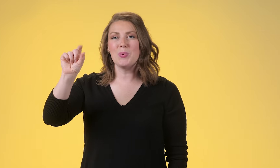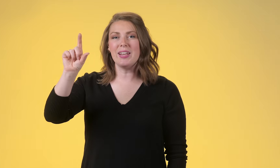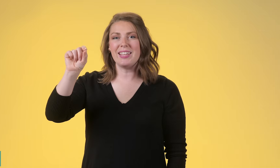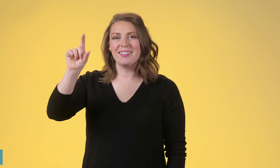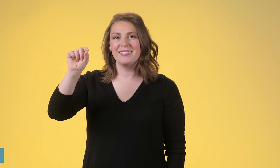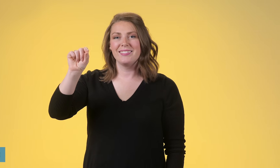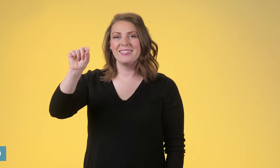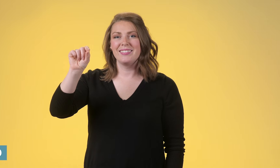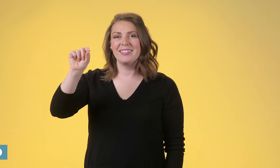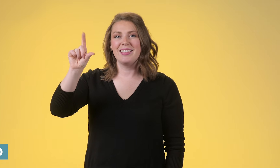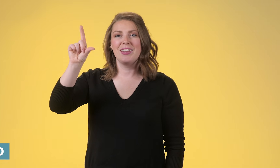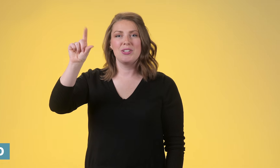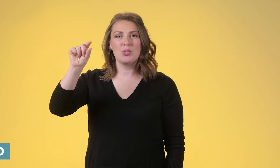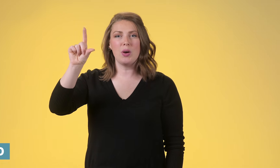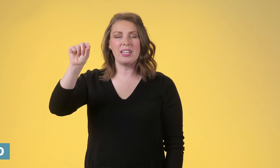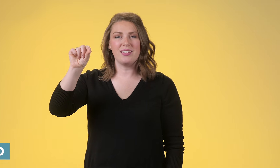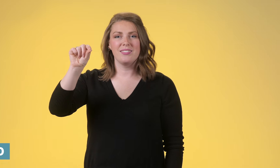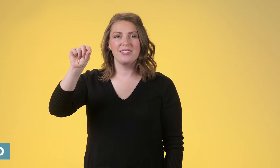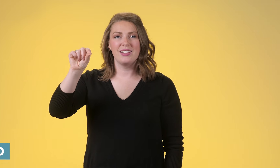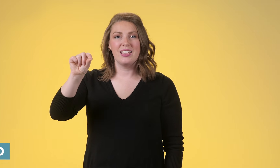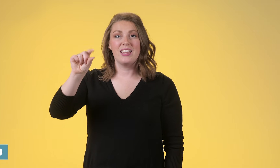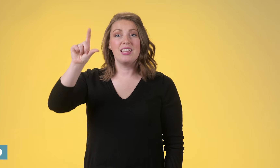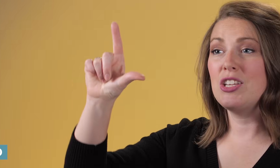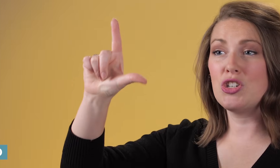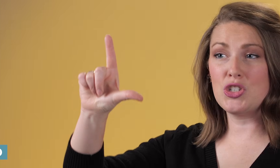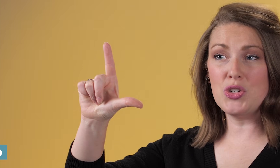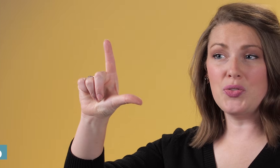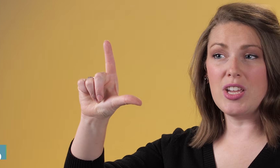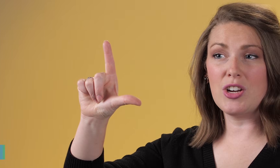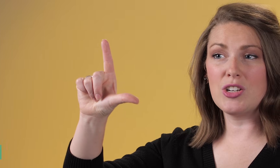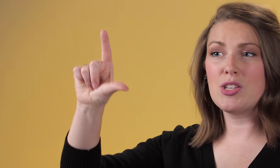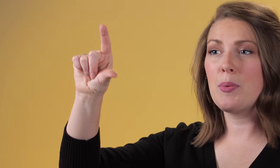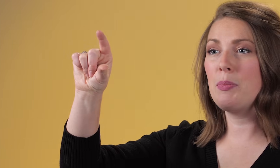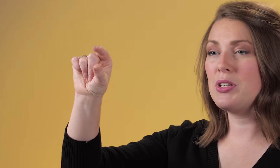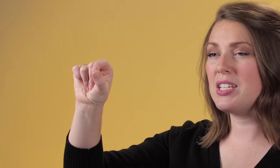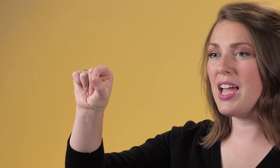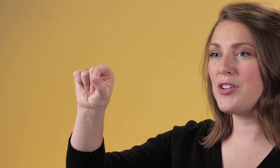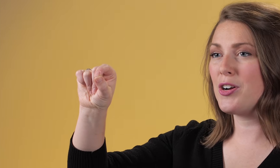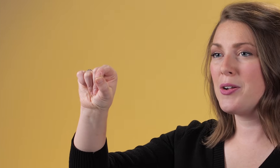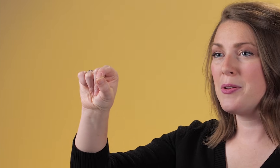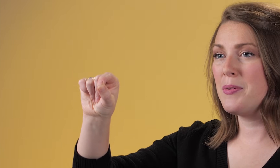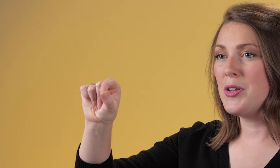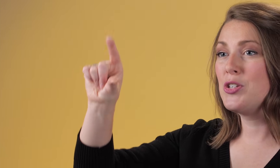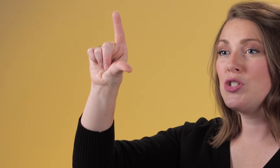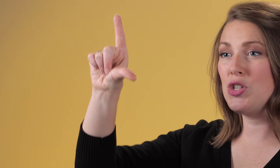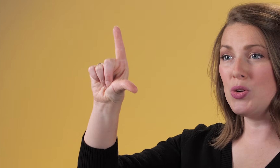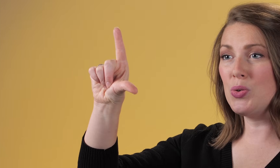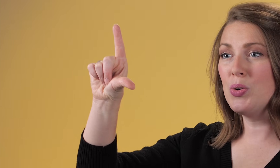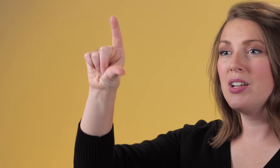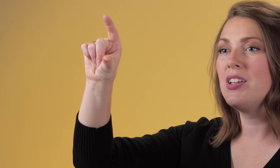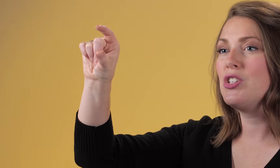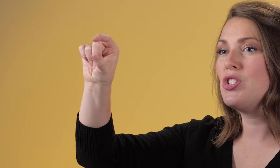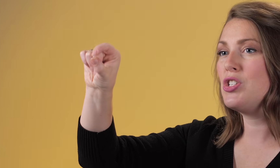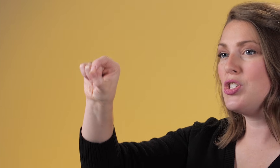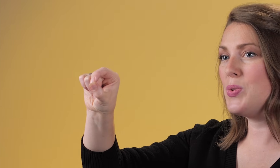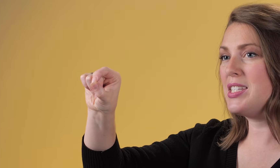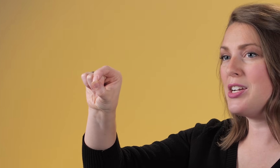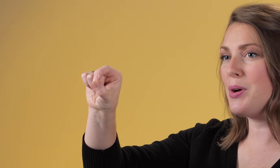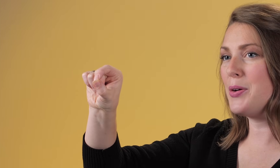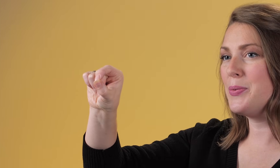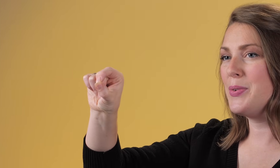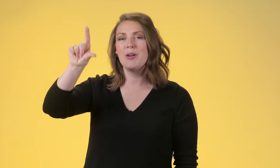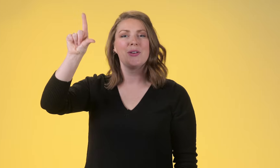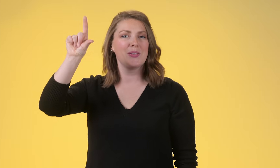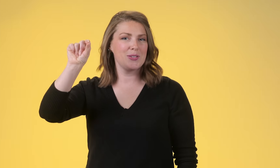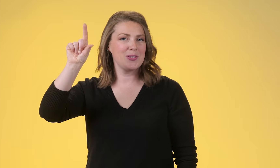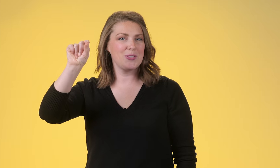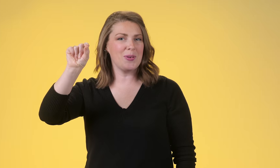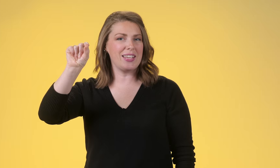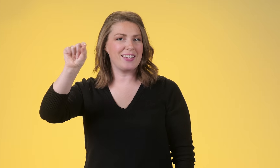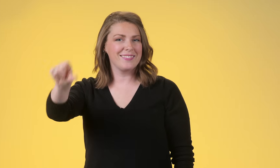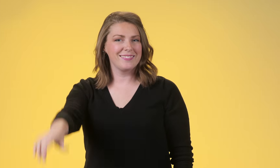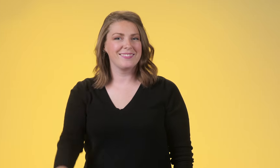Twenty, twenty it's your two fingers put together two to a zero 20. Twenty-one,